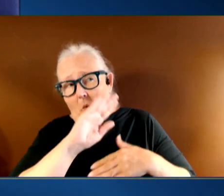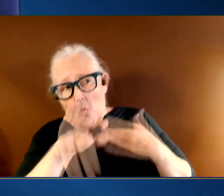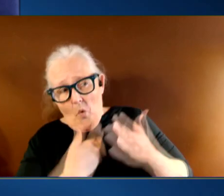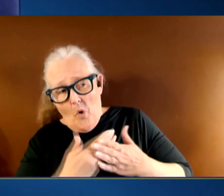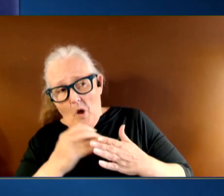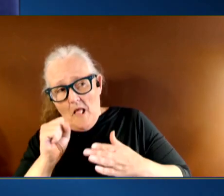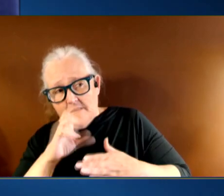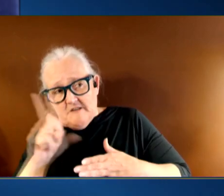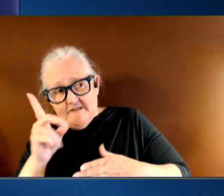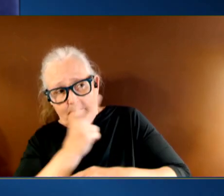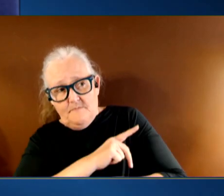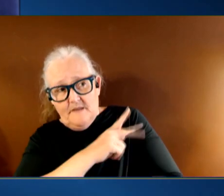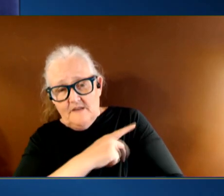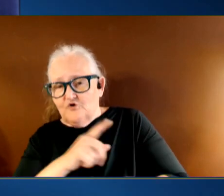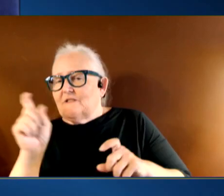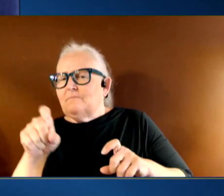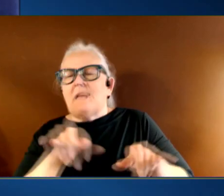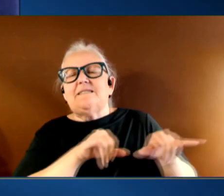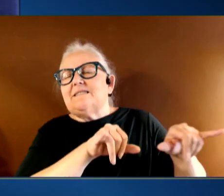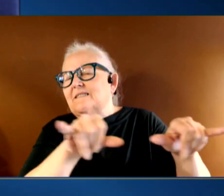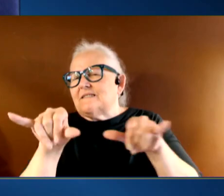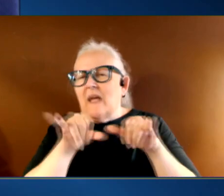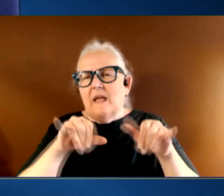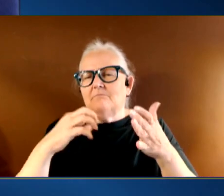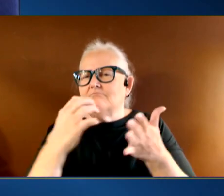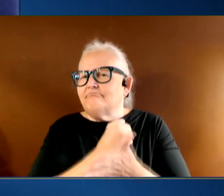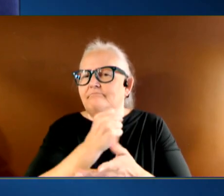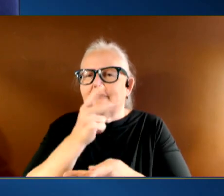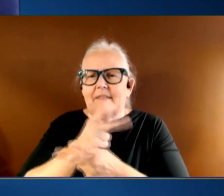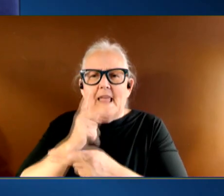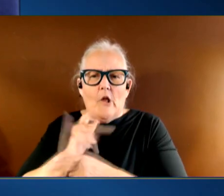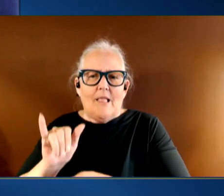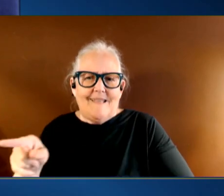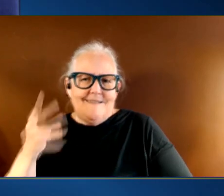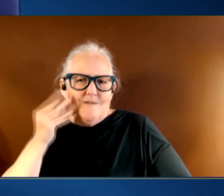same access to care that he did. And it was the story that made the difference.